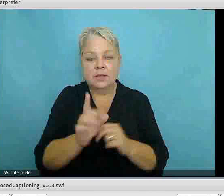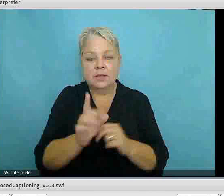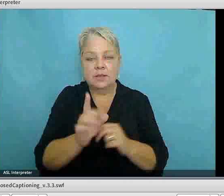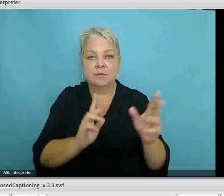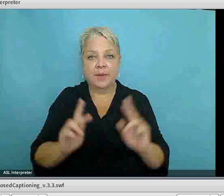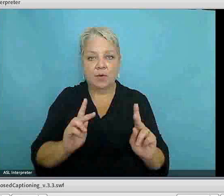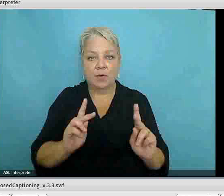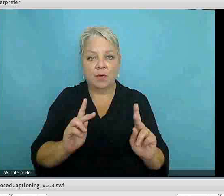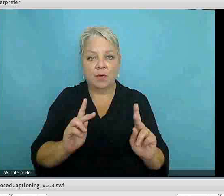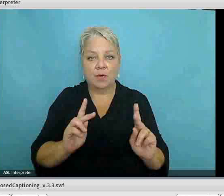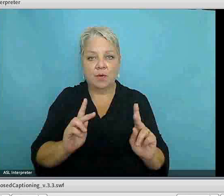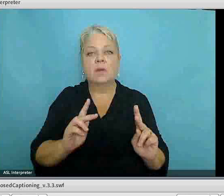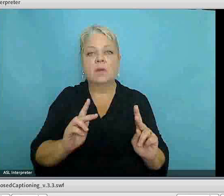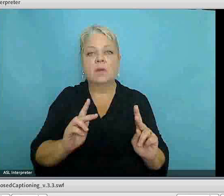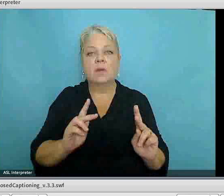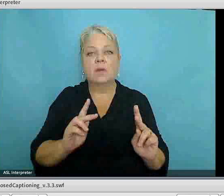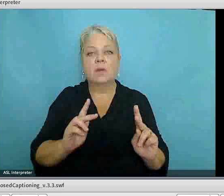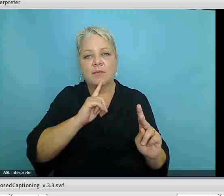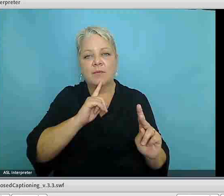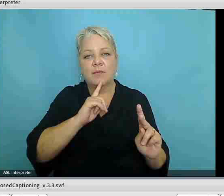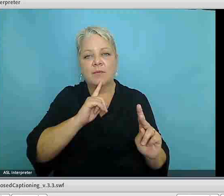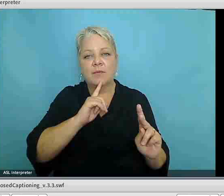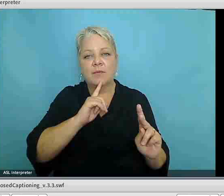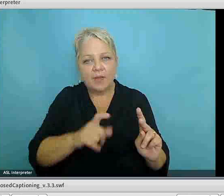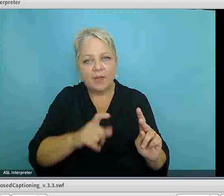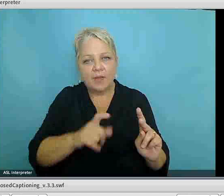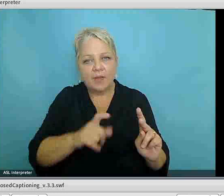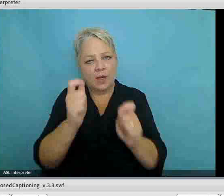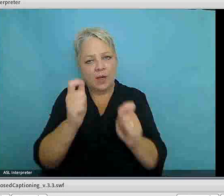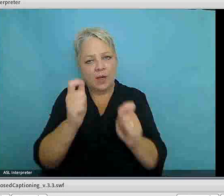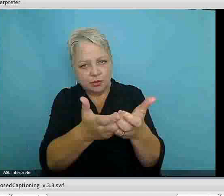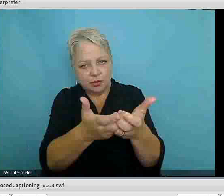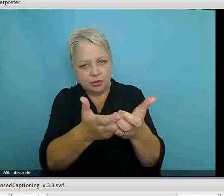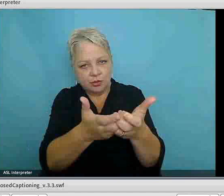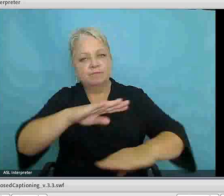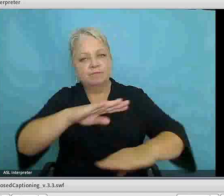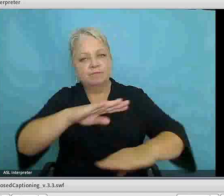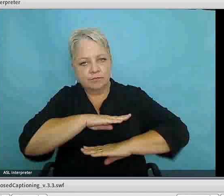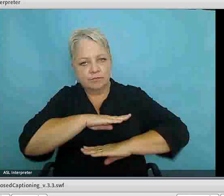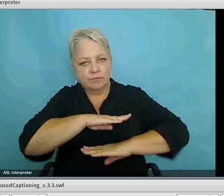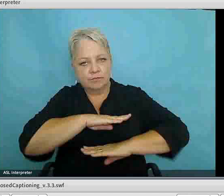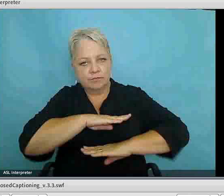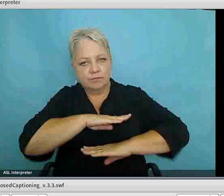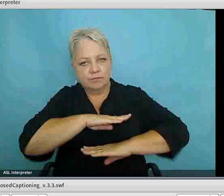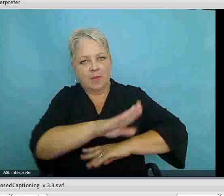to get quality care. And that is another area that we will spend time with in the webinars.